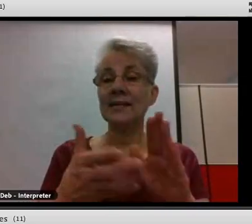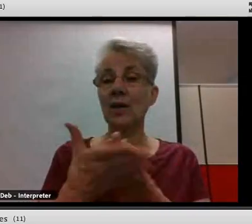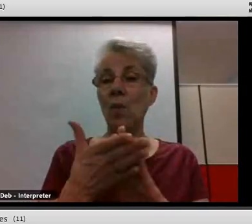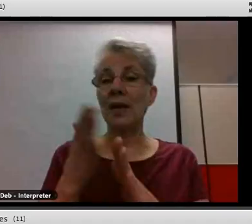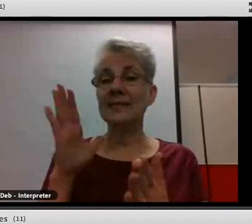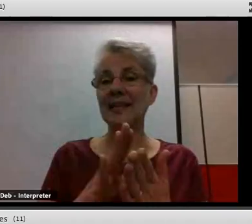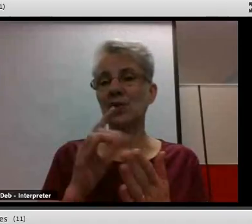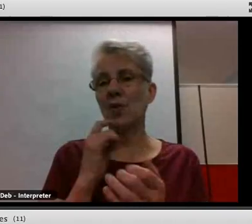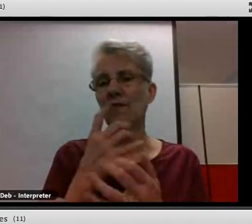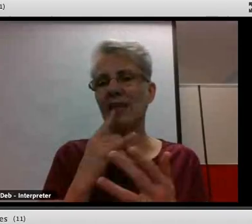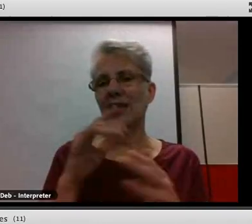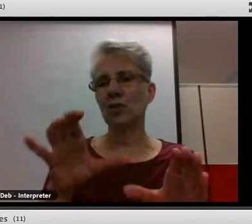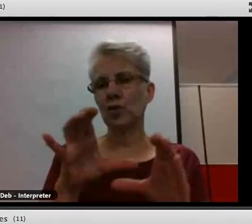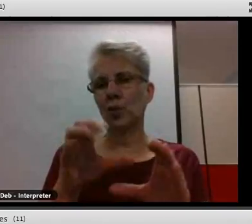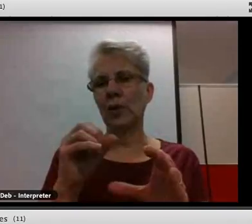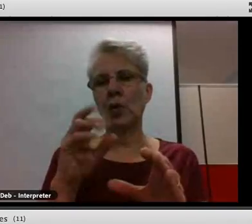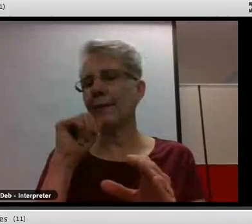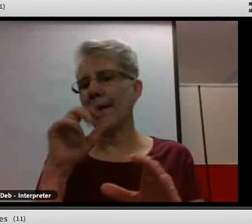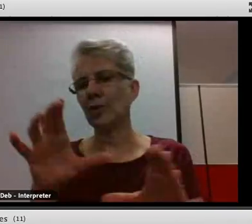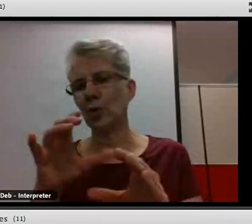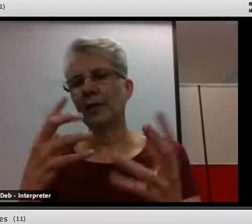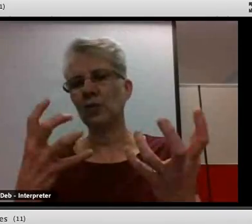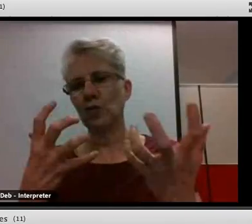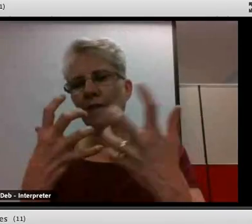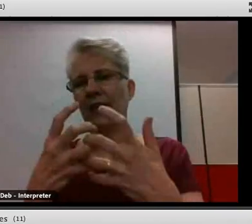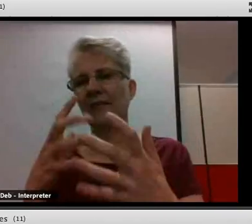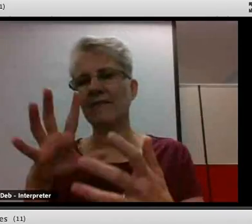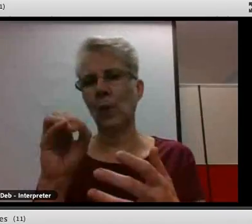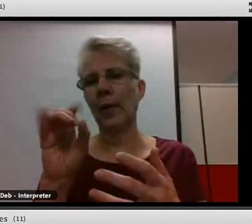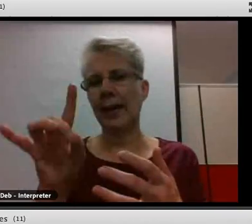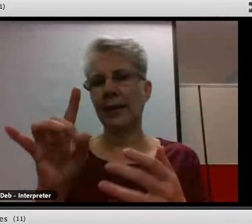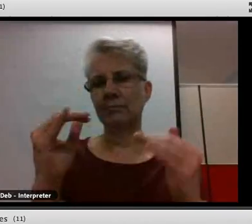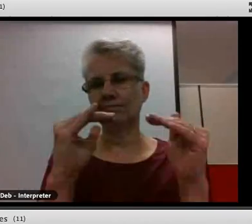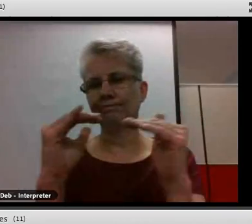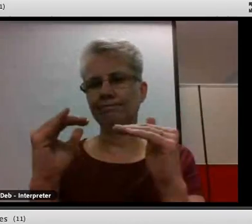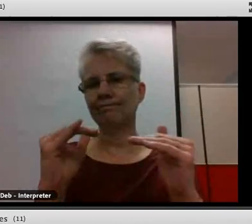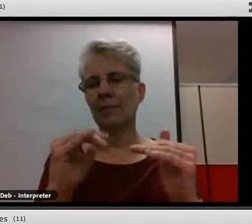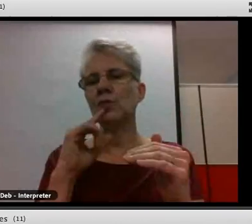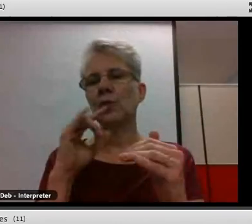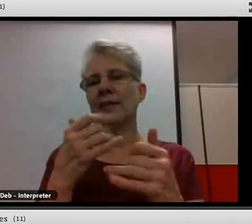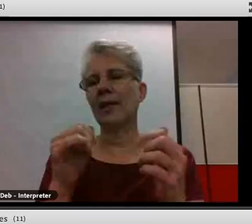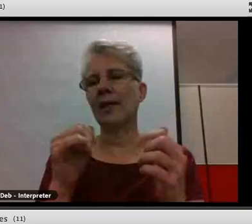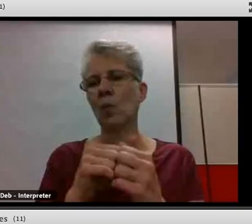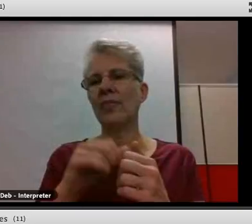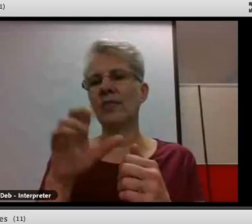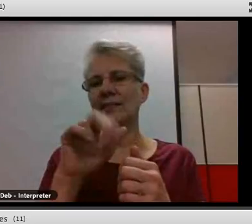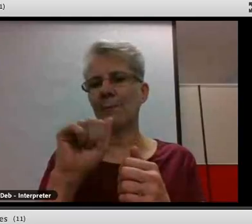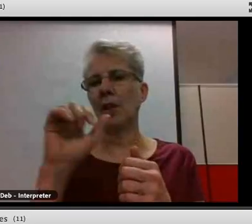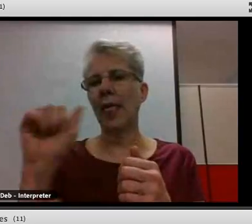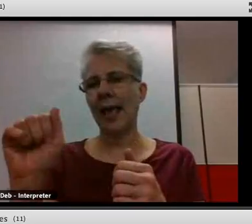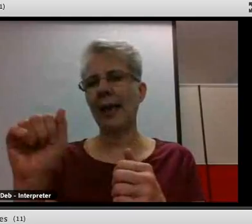And then another thing too is adjustable size and contrast, if that's something you can do.